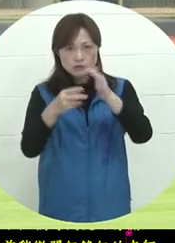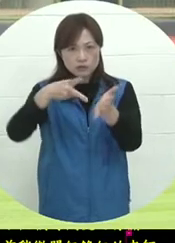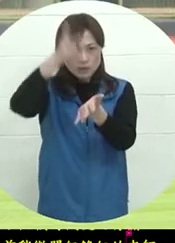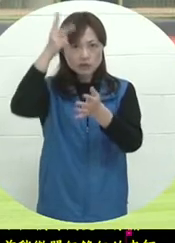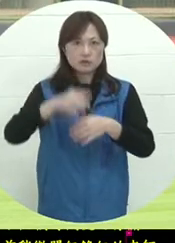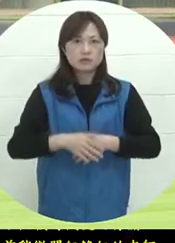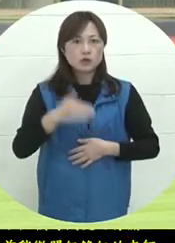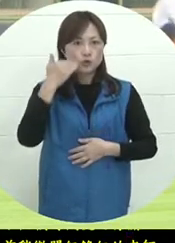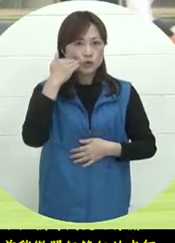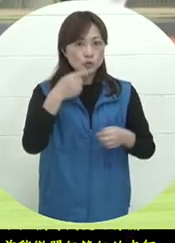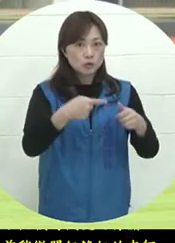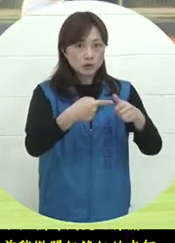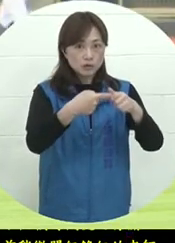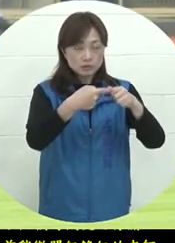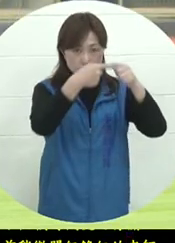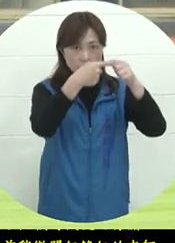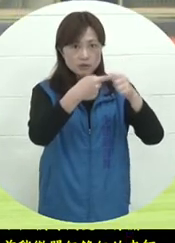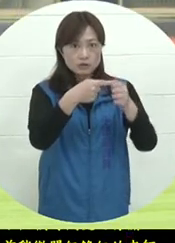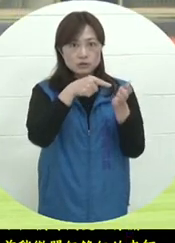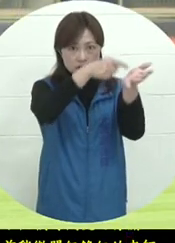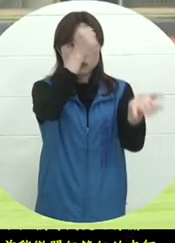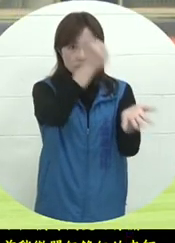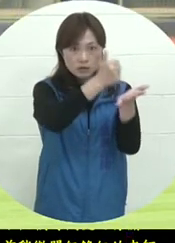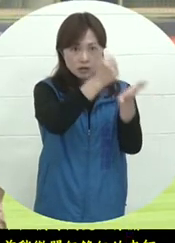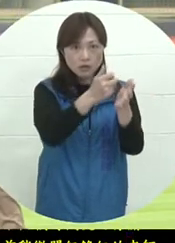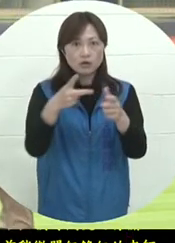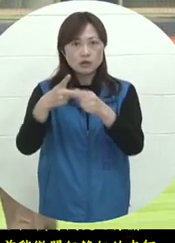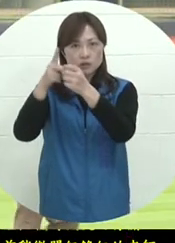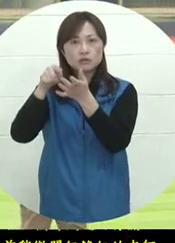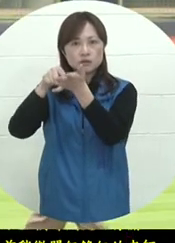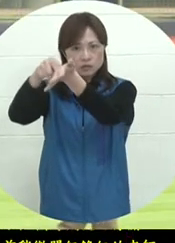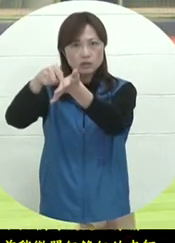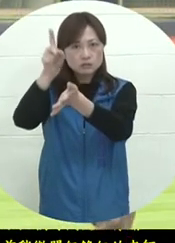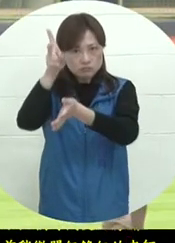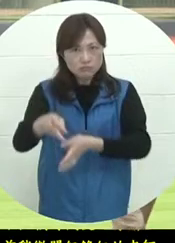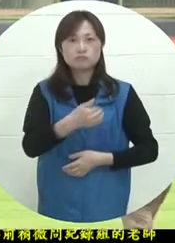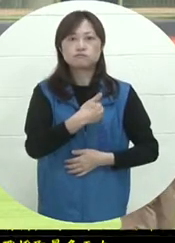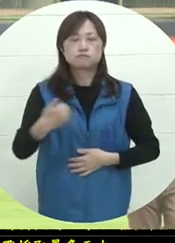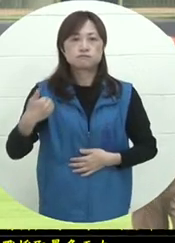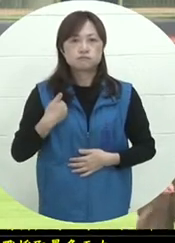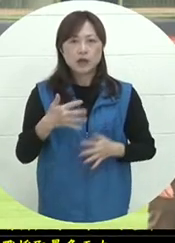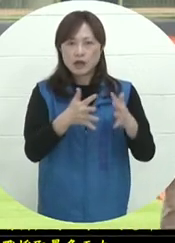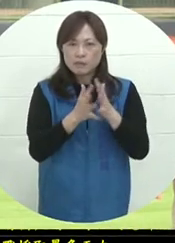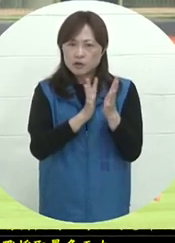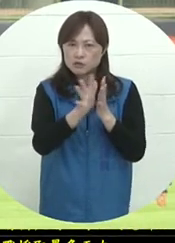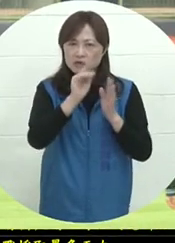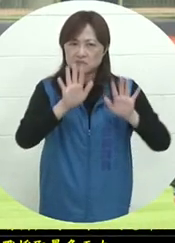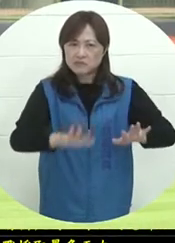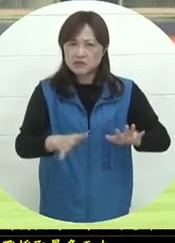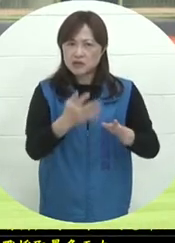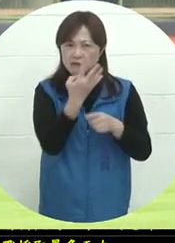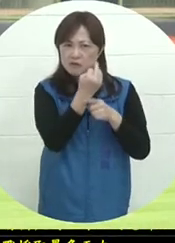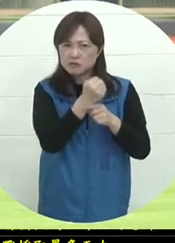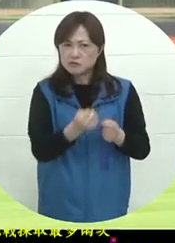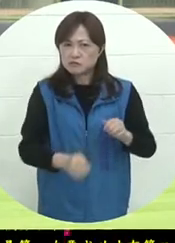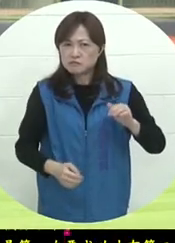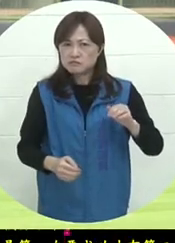have to succeed the first time before you have a second chance . Because now the US team is in the lead, he may think that there is a chance to defend. There is no need to come down at this time.